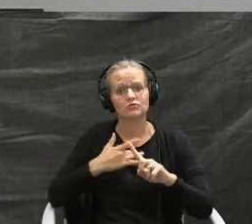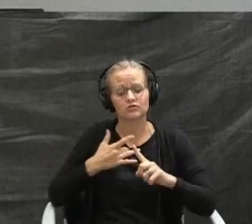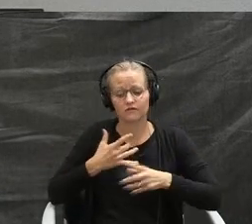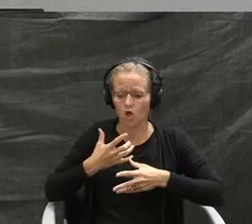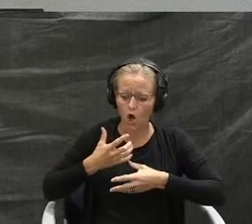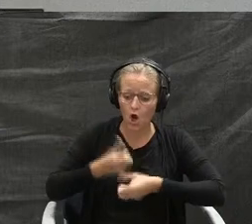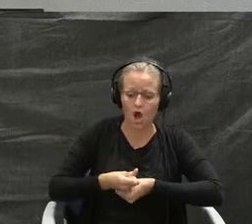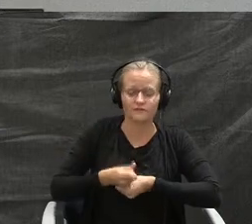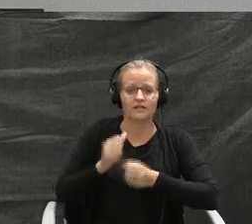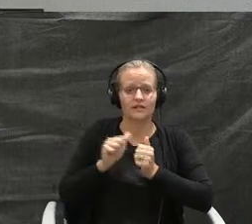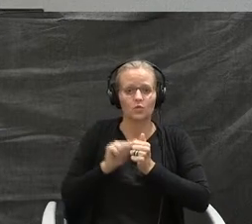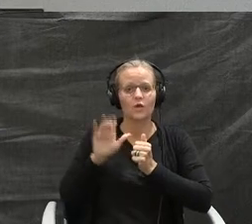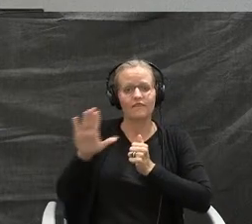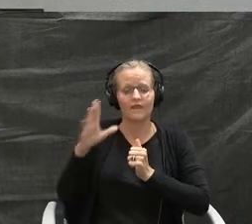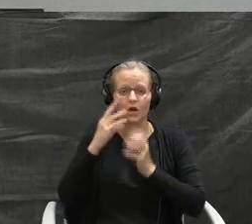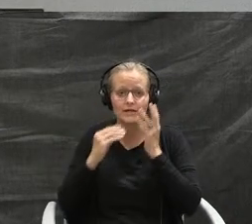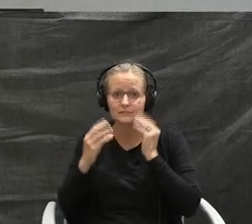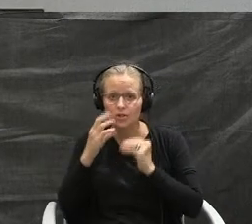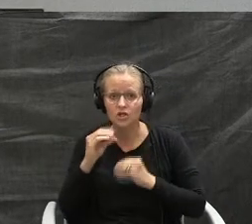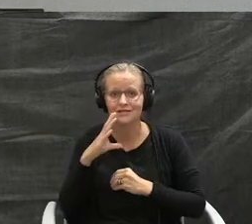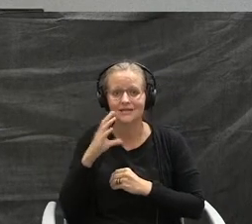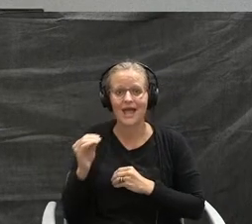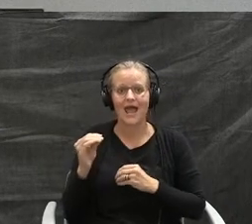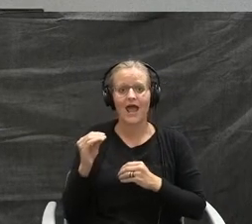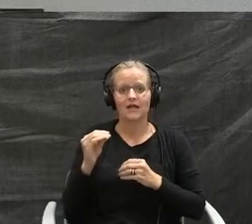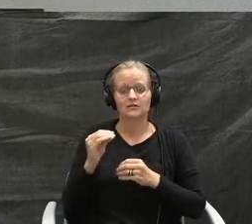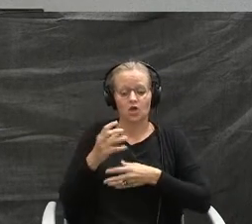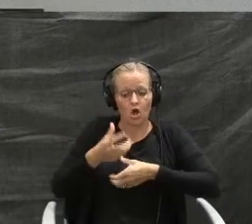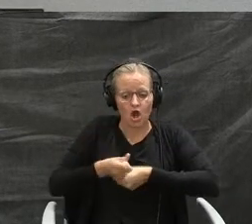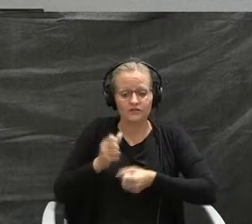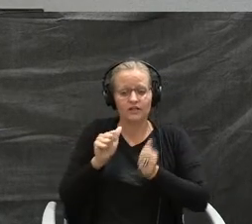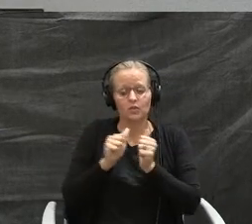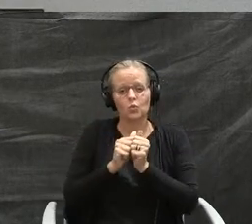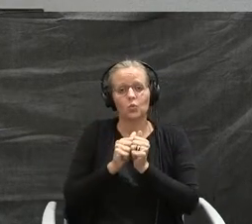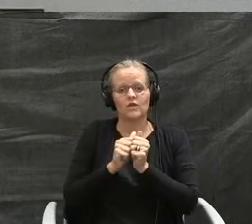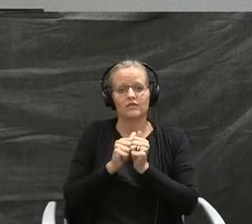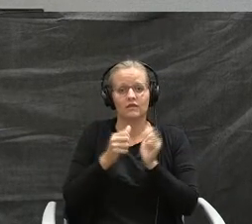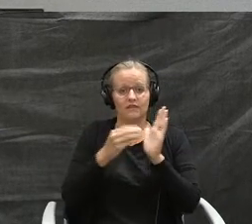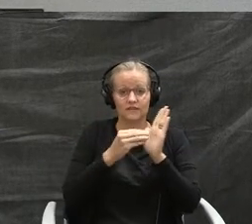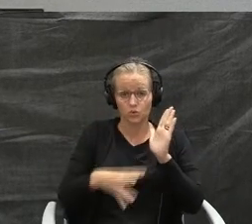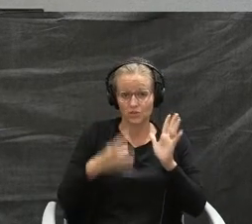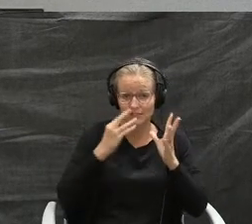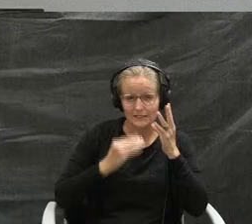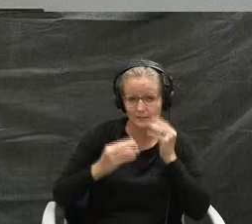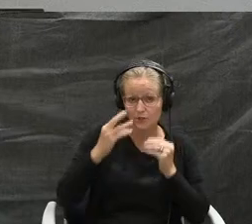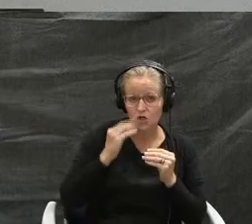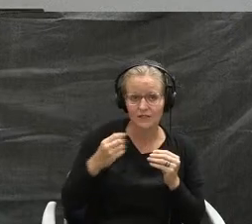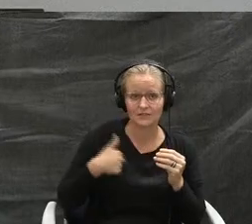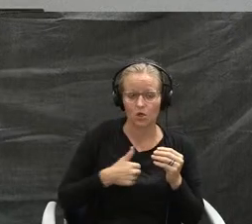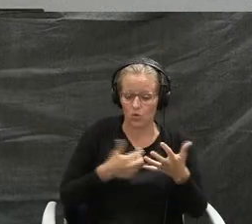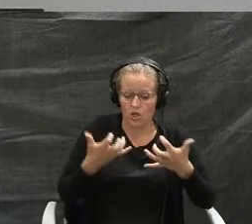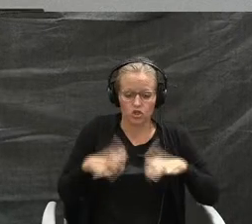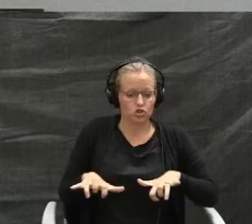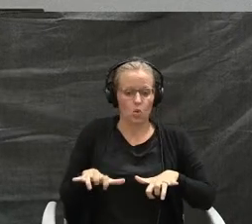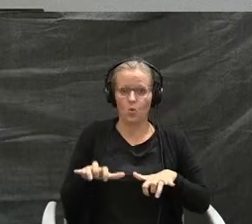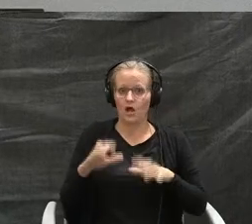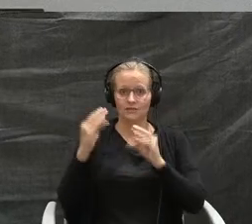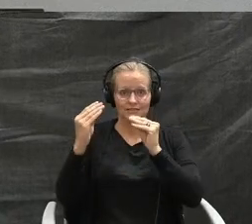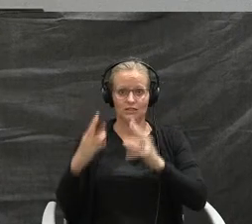going to have an that others in the building are going to have. So we don't want them to be nervous unnecessarily. I think